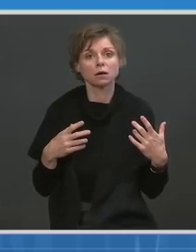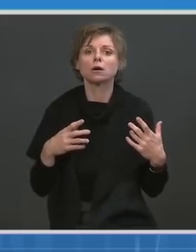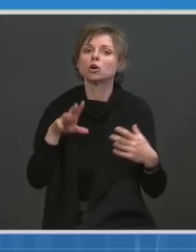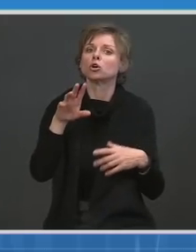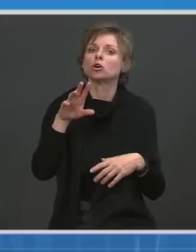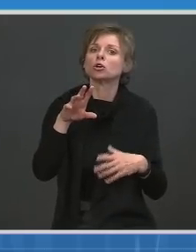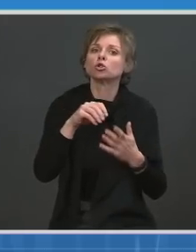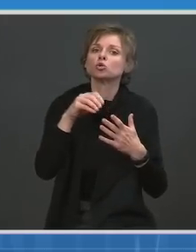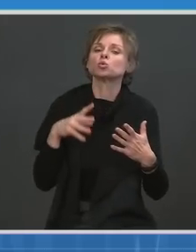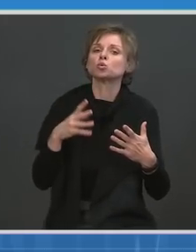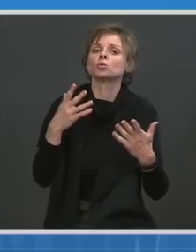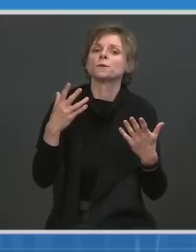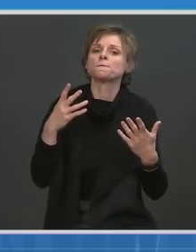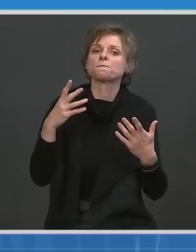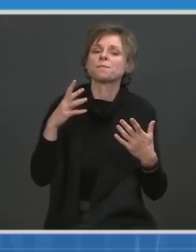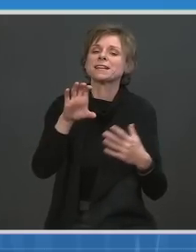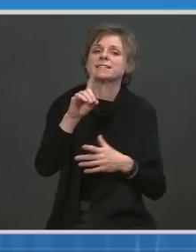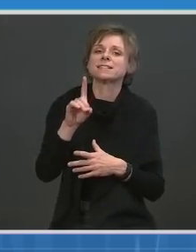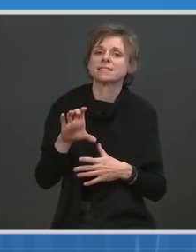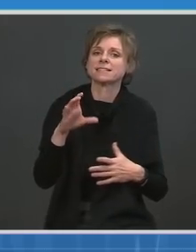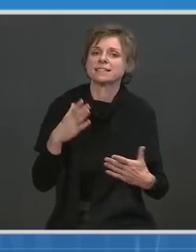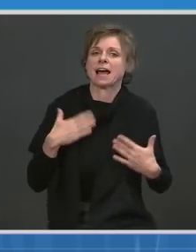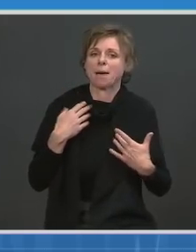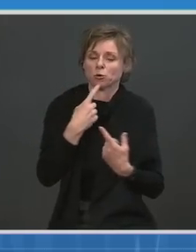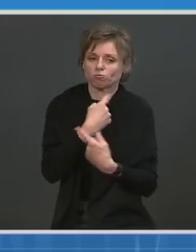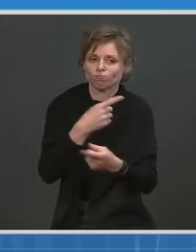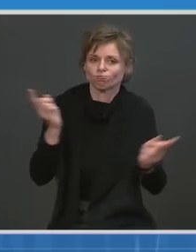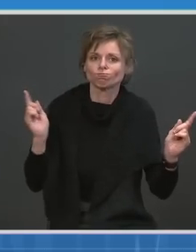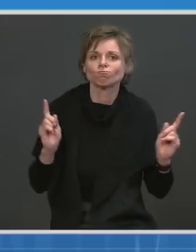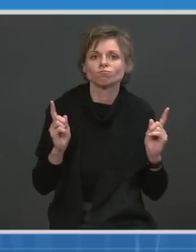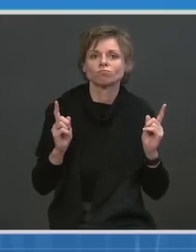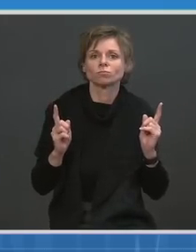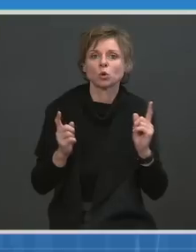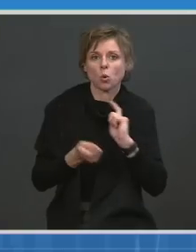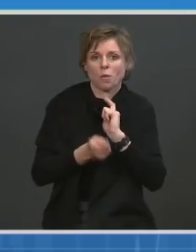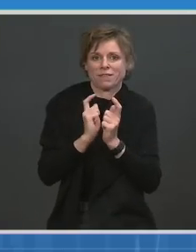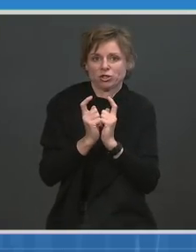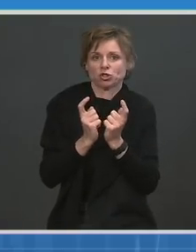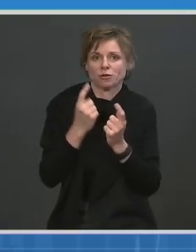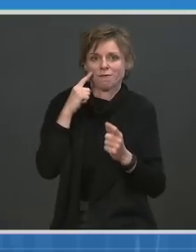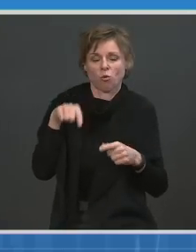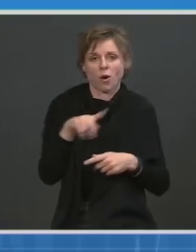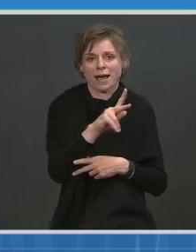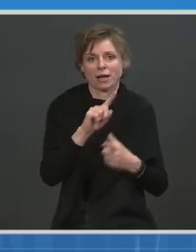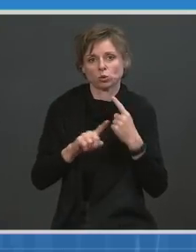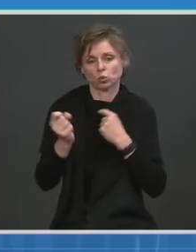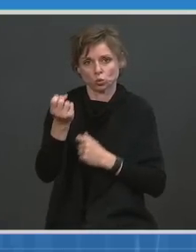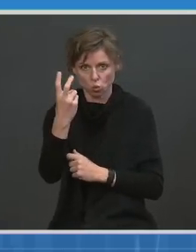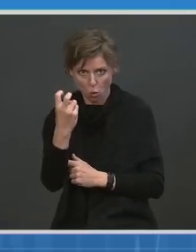in our K-12 operational strategy. Specifically, in elementary schools,